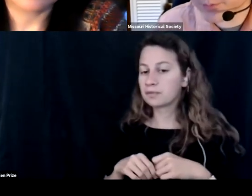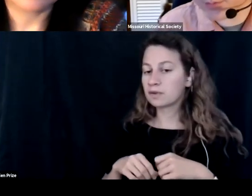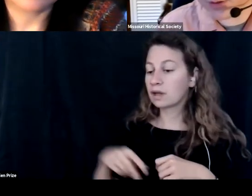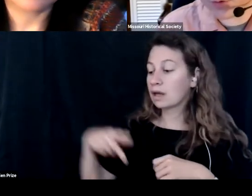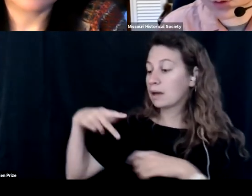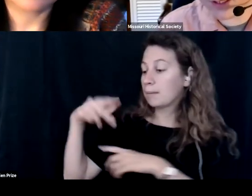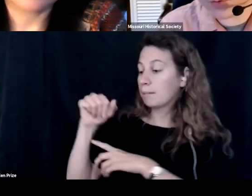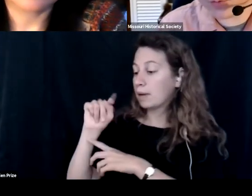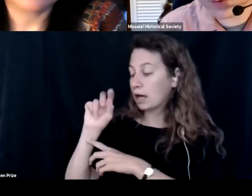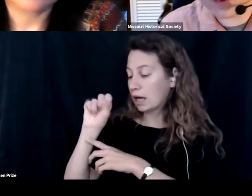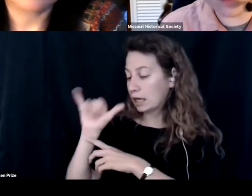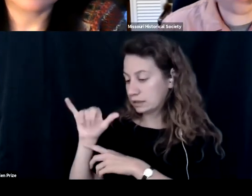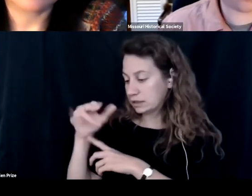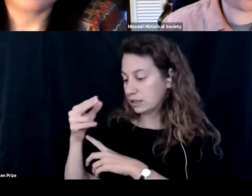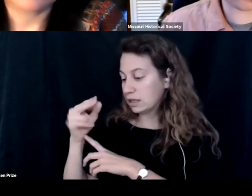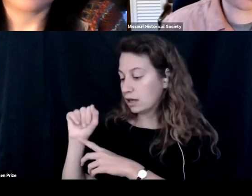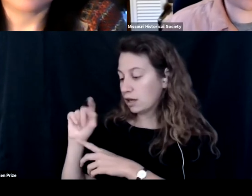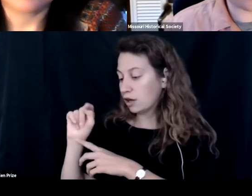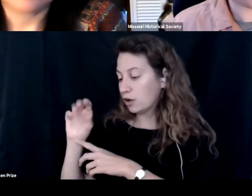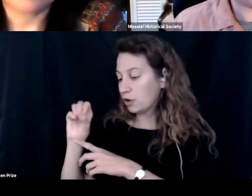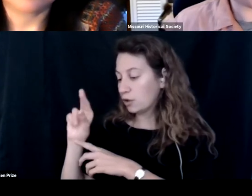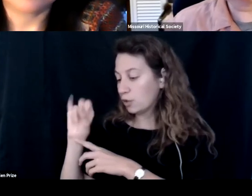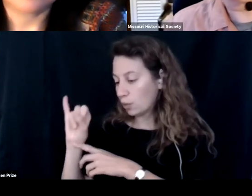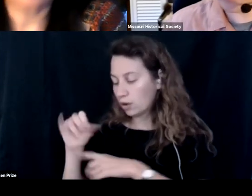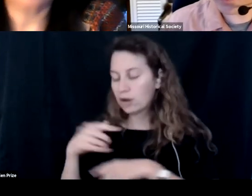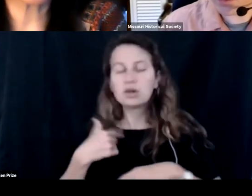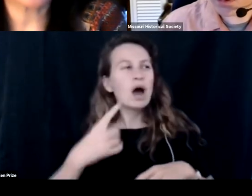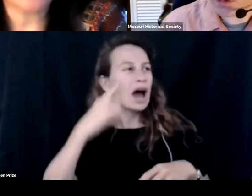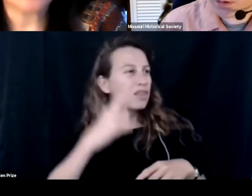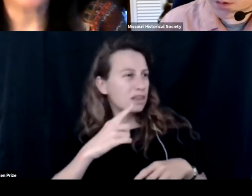other pieces I work at Washington University. And Wash